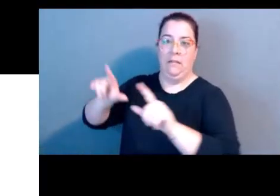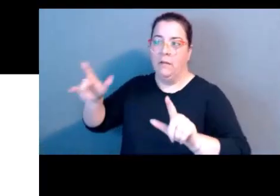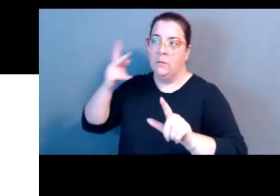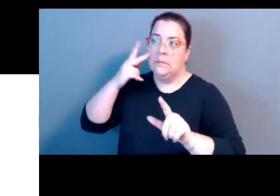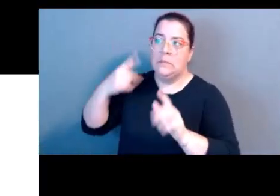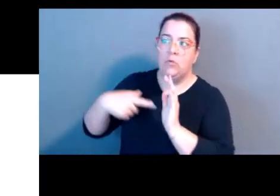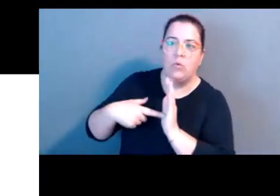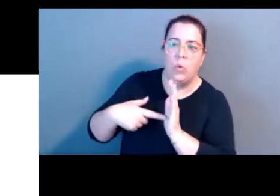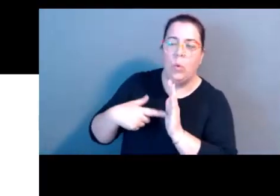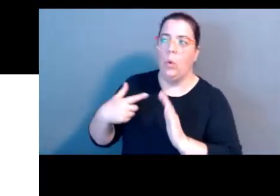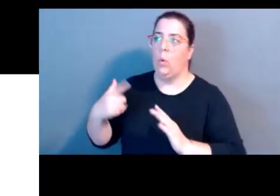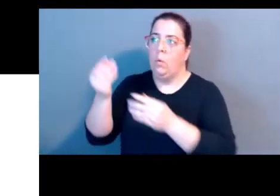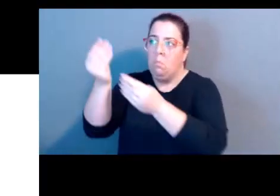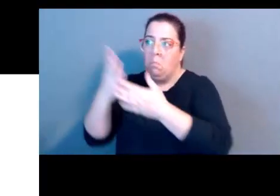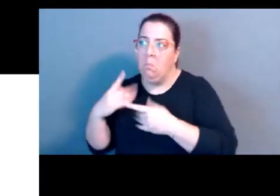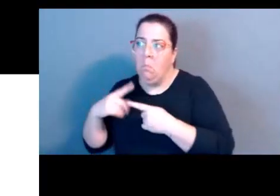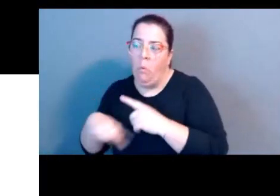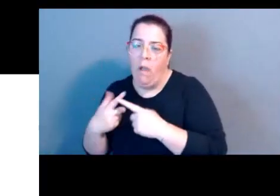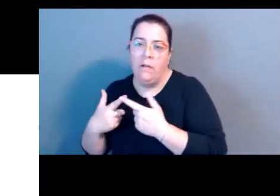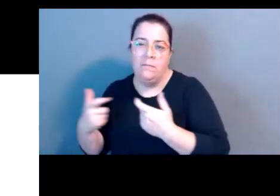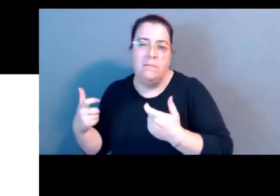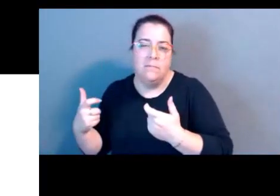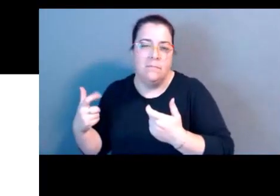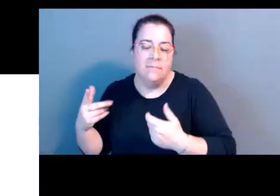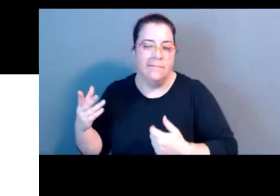the various grants offered here at the Canada Council.